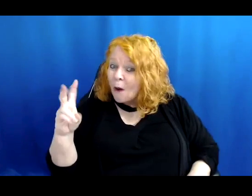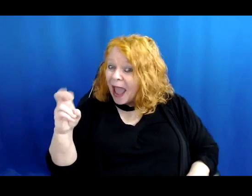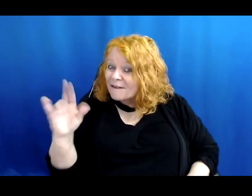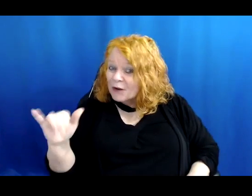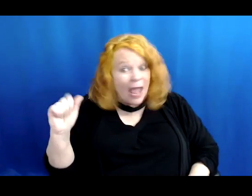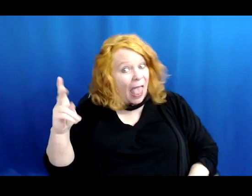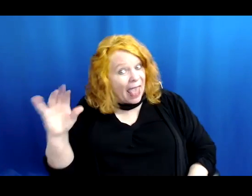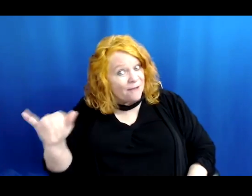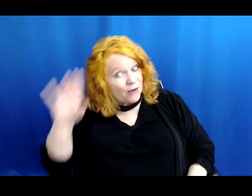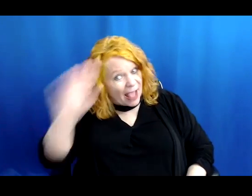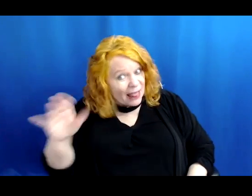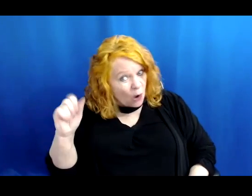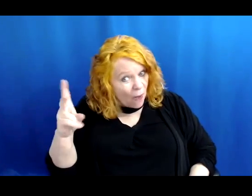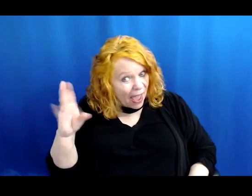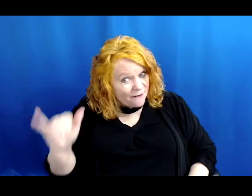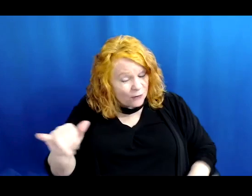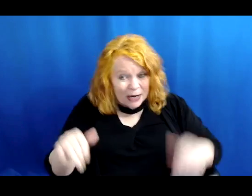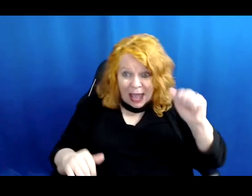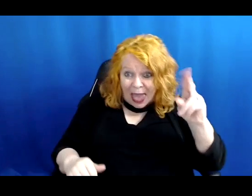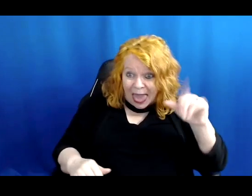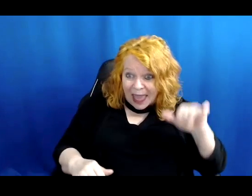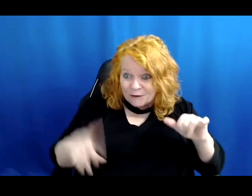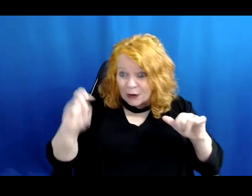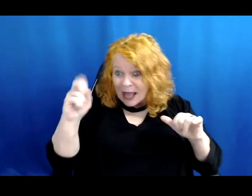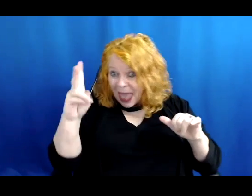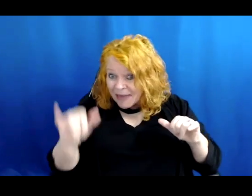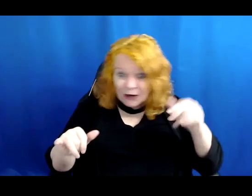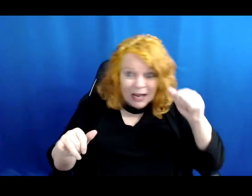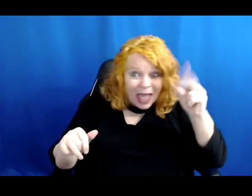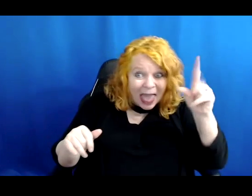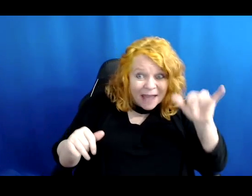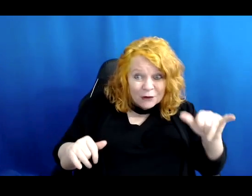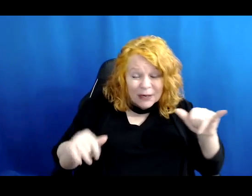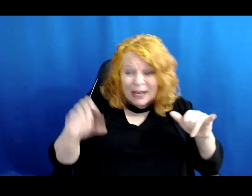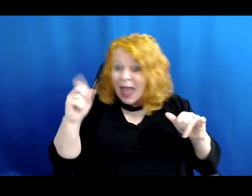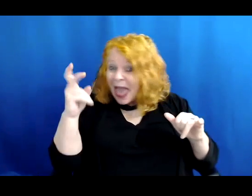Avery, Avery, hello Avery. Avery, Avery, hello Avery.